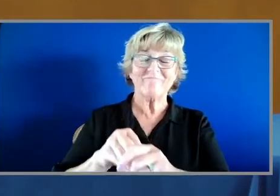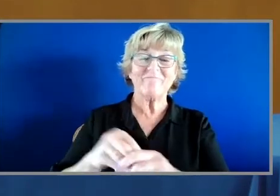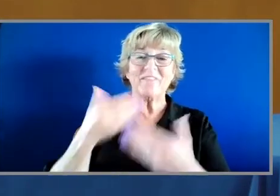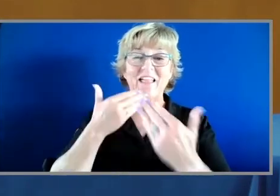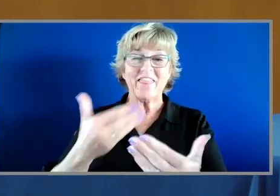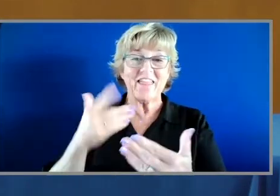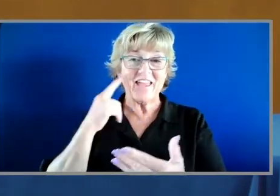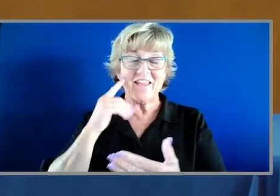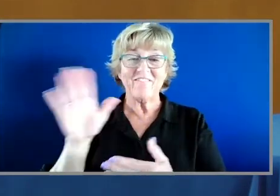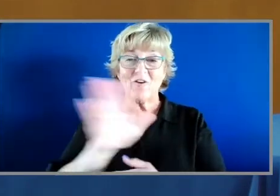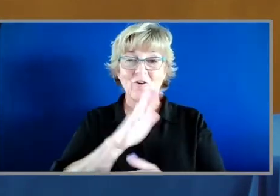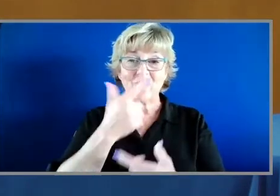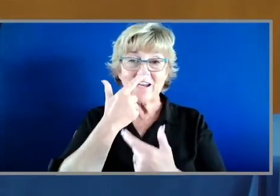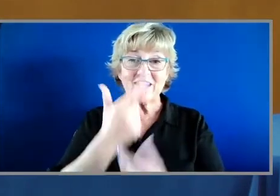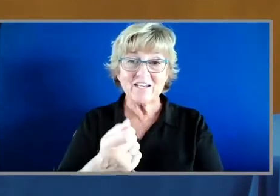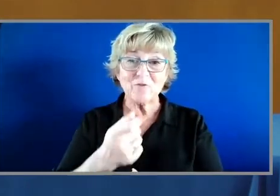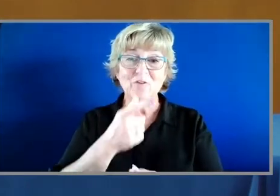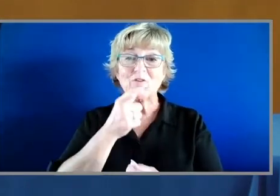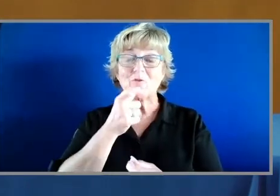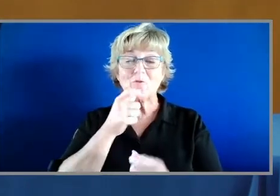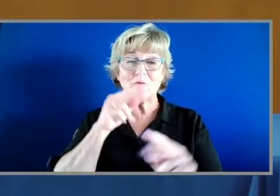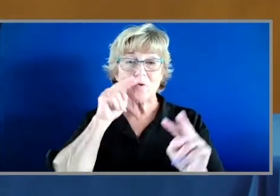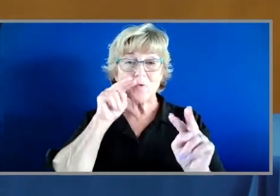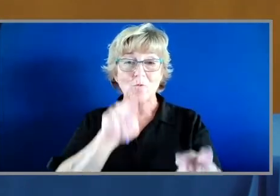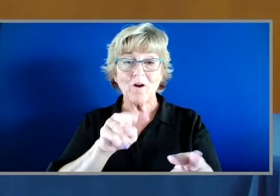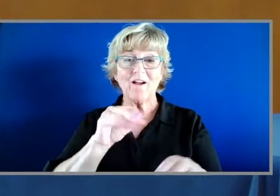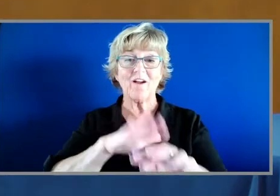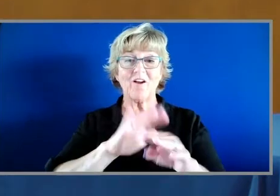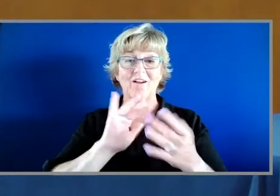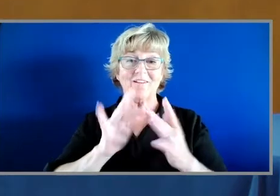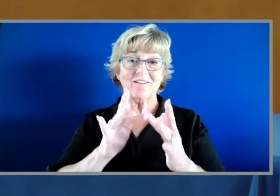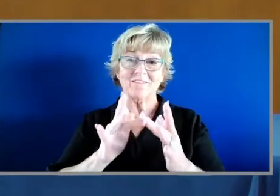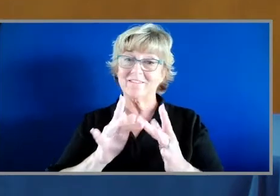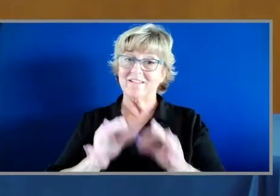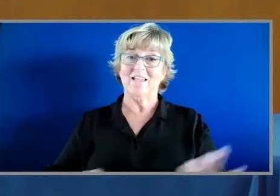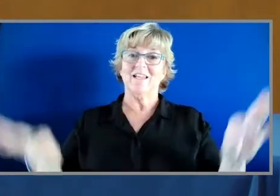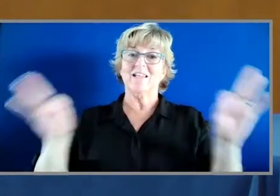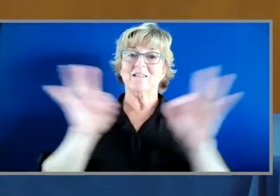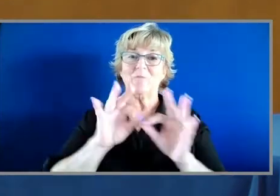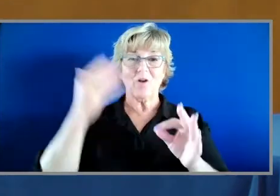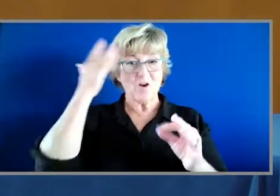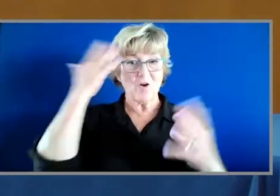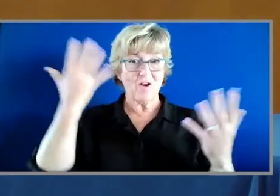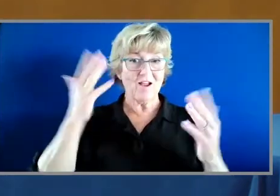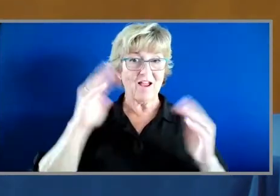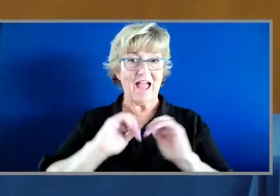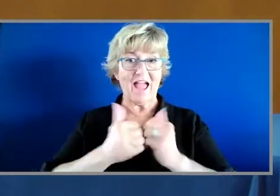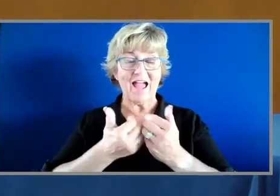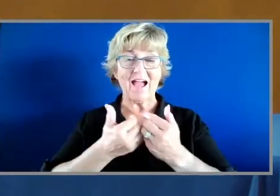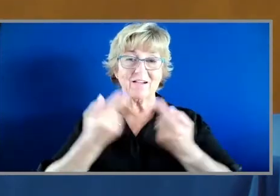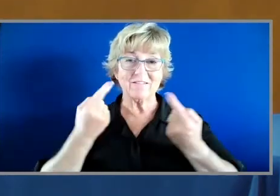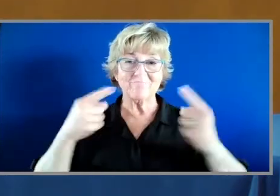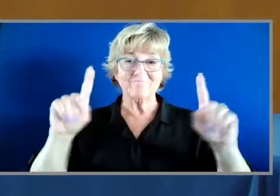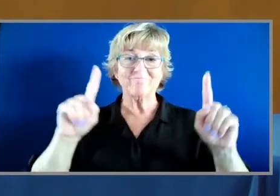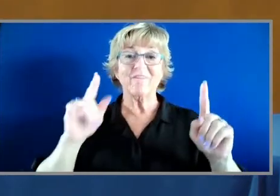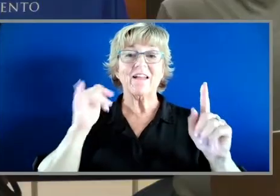Studio: The engagement about you, that are here, and those are tuned in is very, very important to the outcome so look